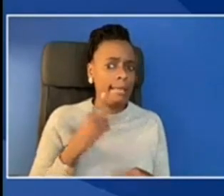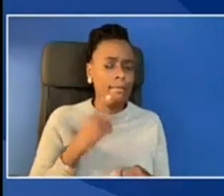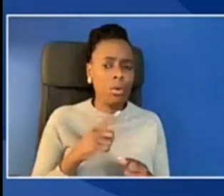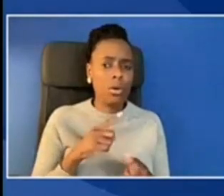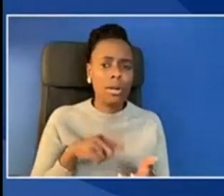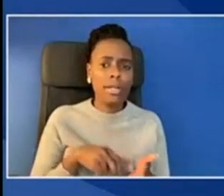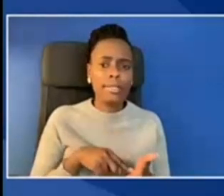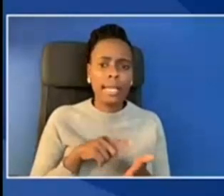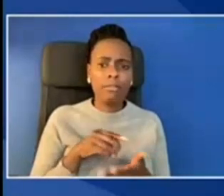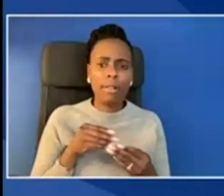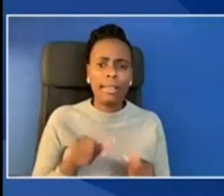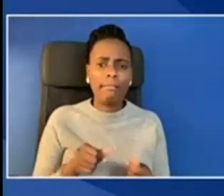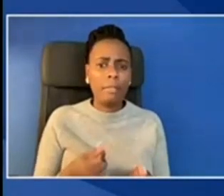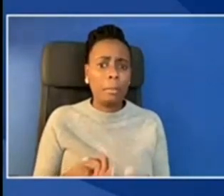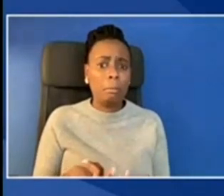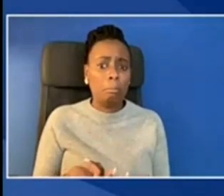Thank you, Jessica.